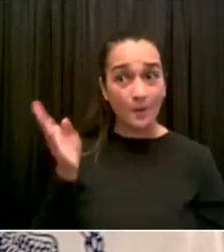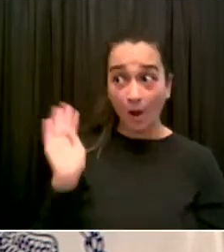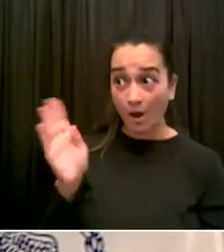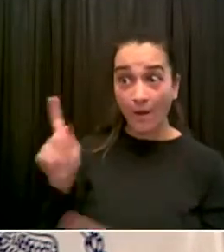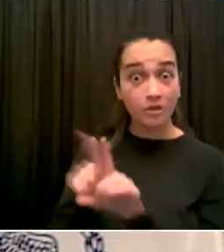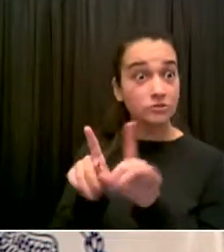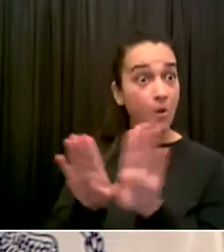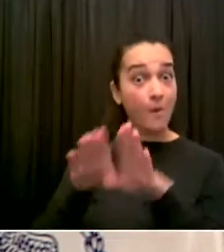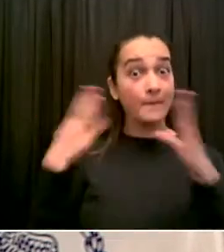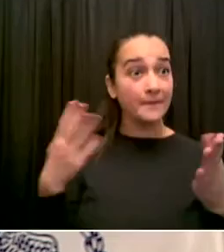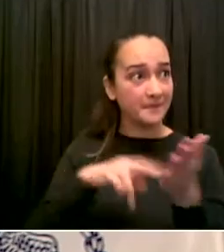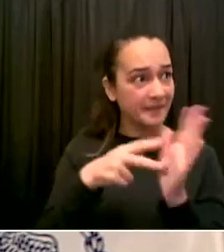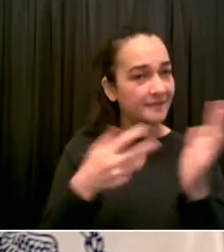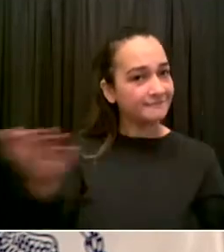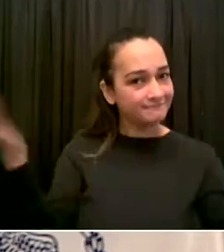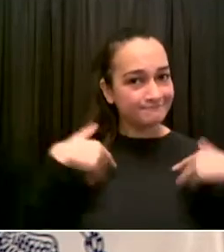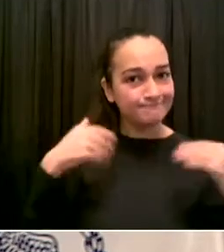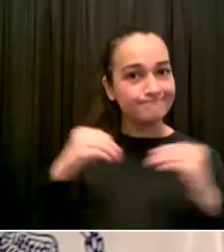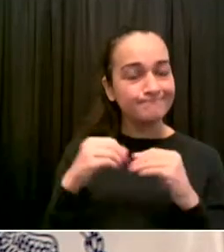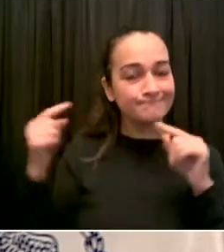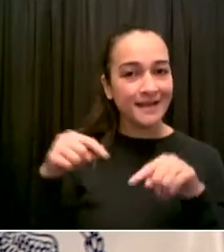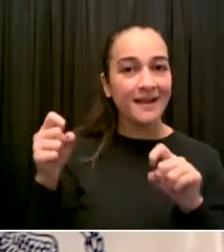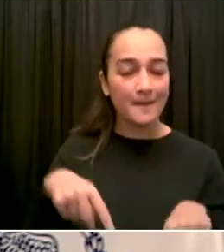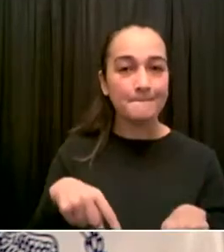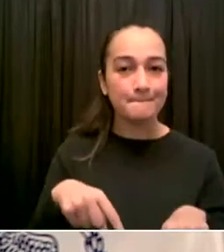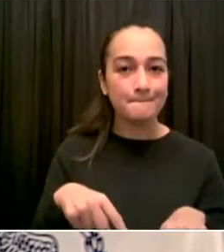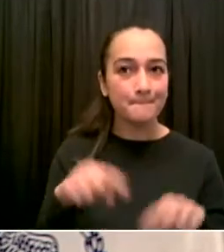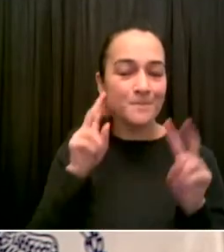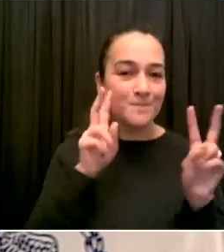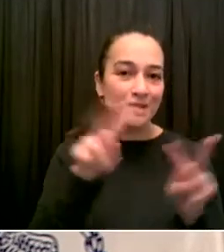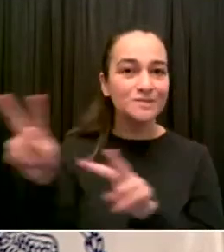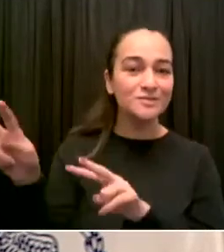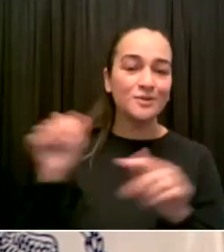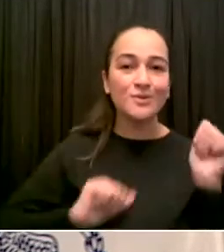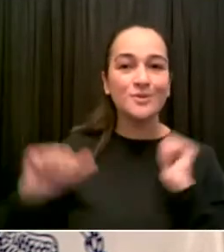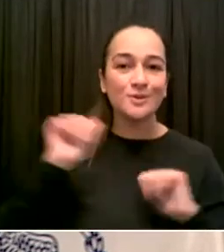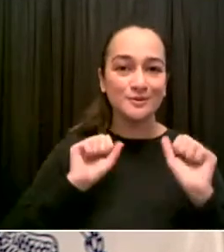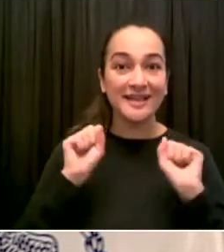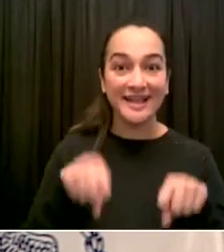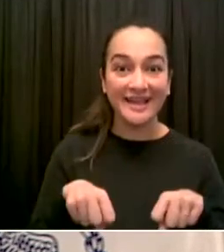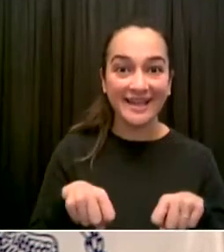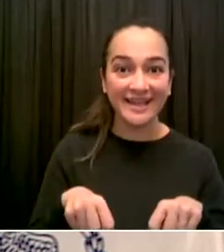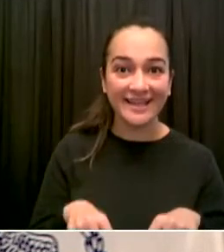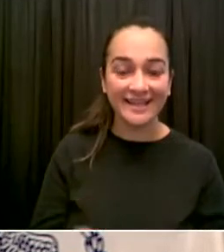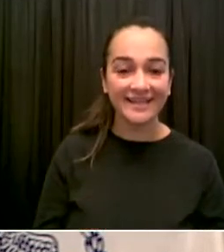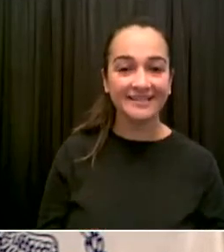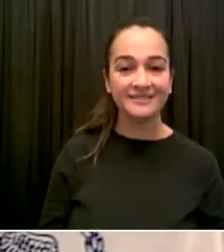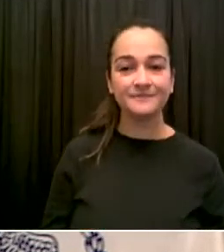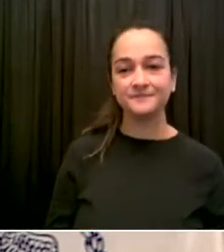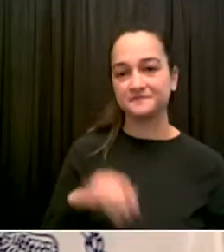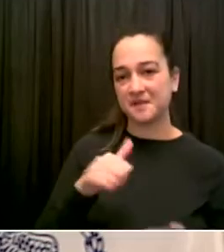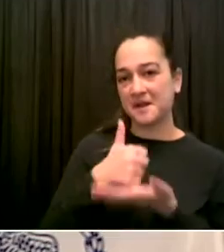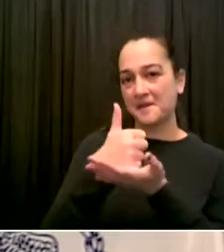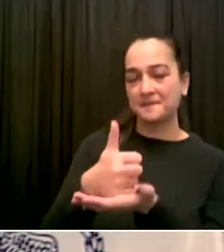BROADWAY IS BACK, AND BACK MORE